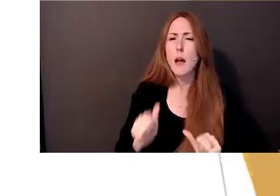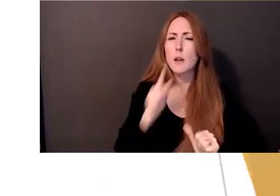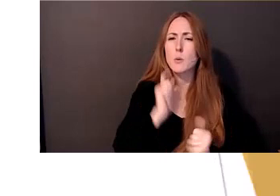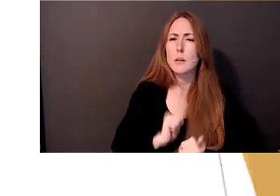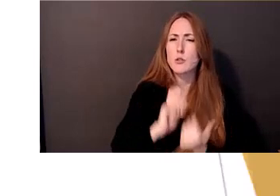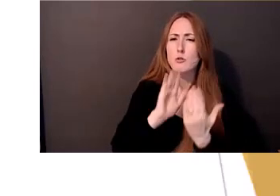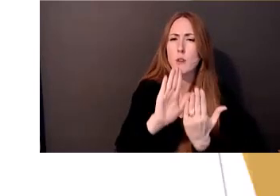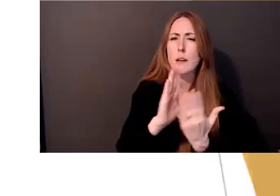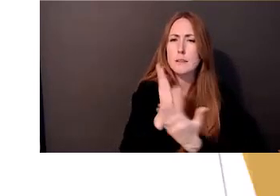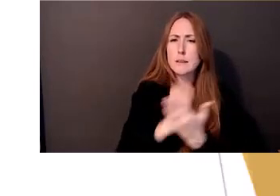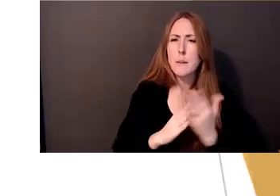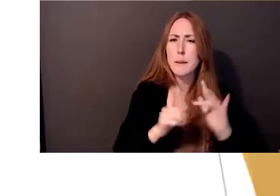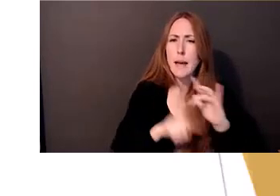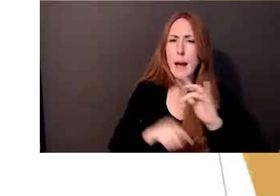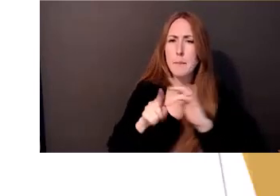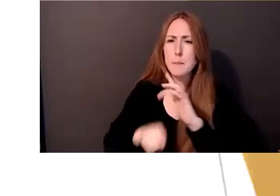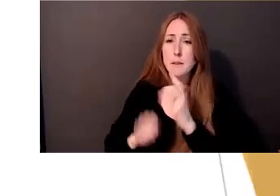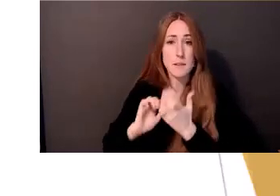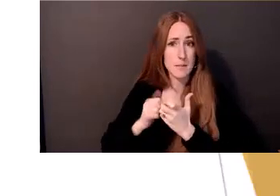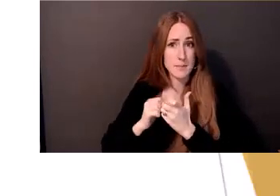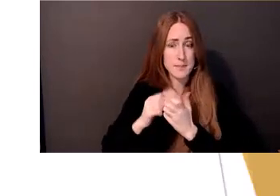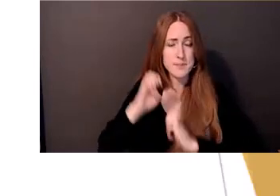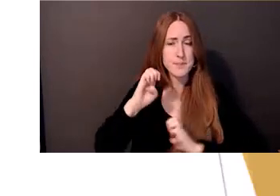by evaluating the implementation of CAPABLE